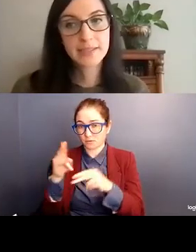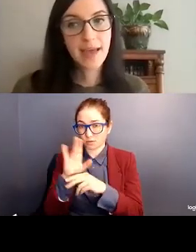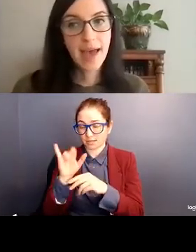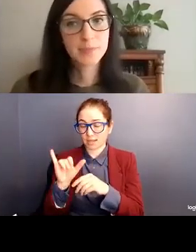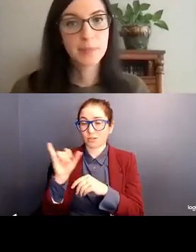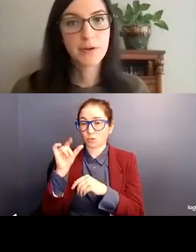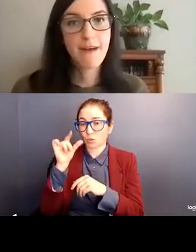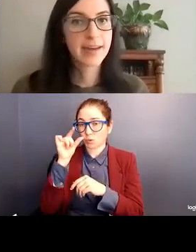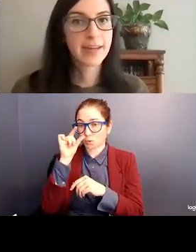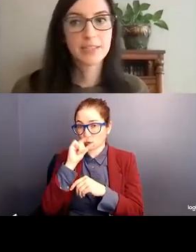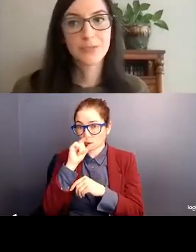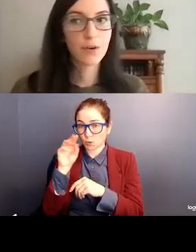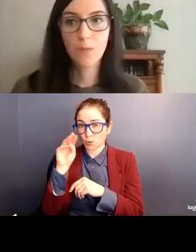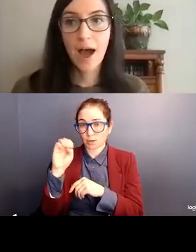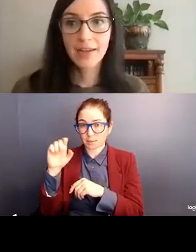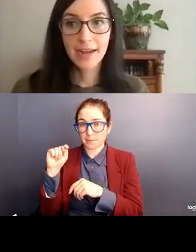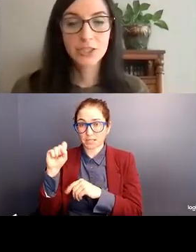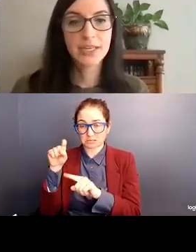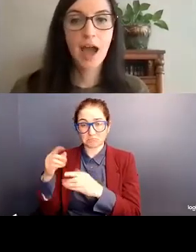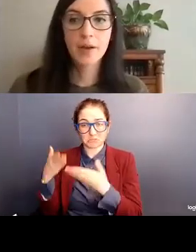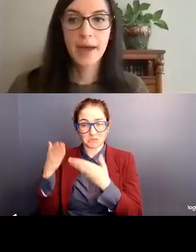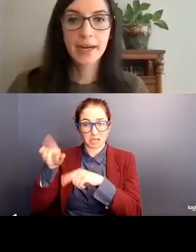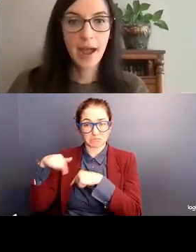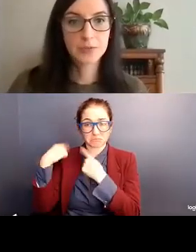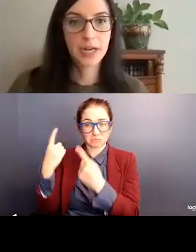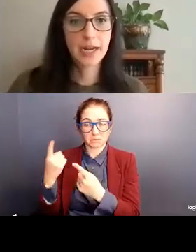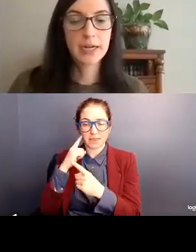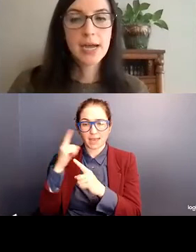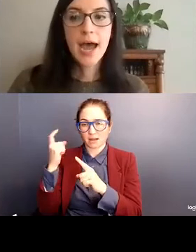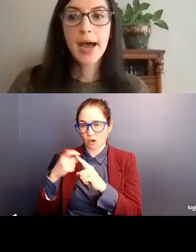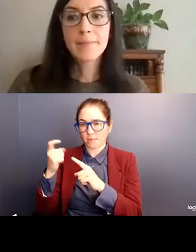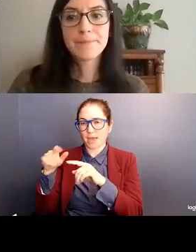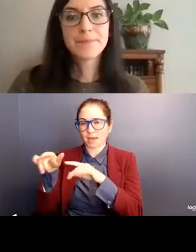Meets has been providing this for a while actually, automatic captioning.